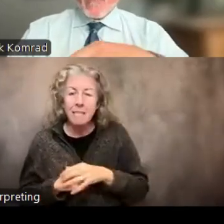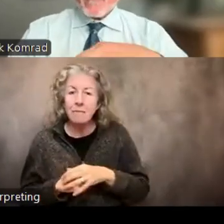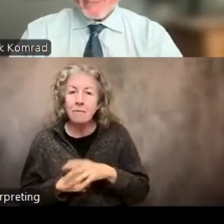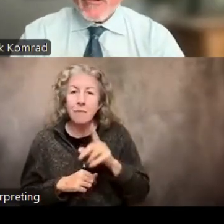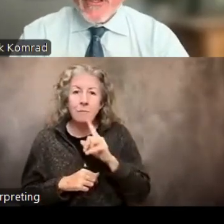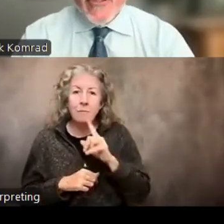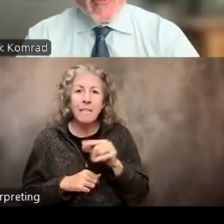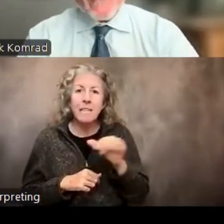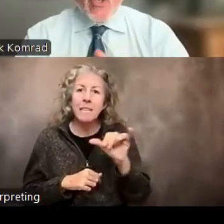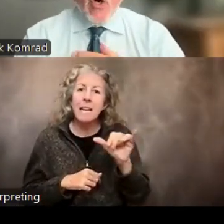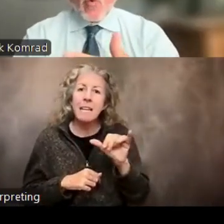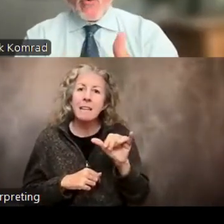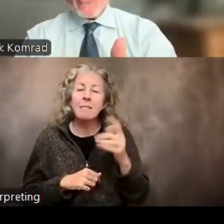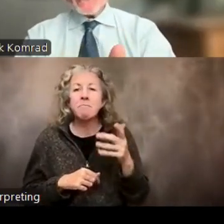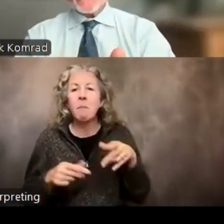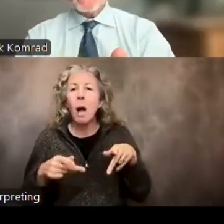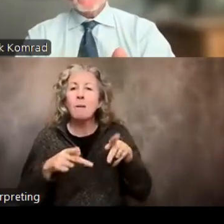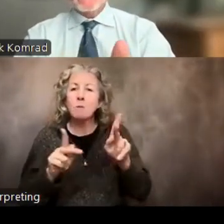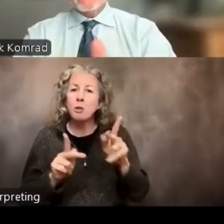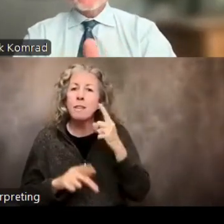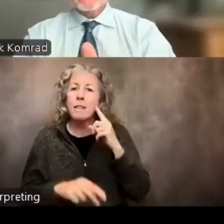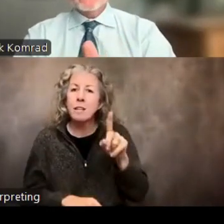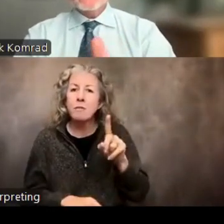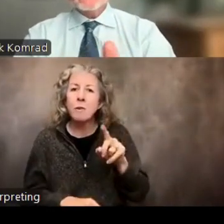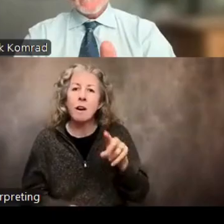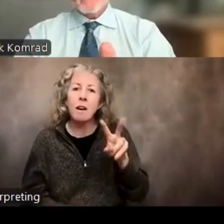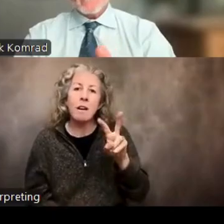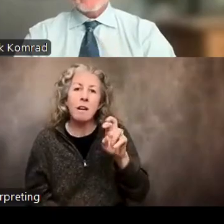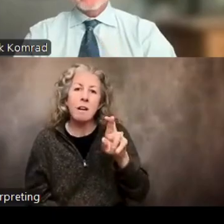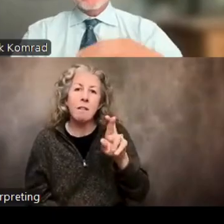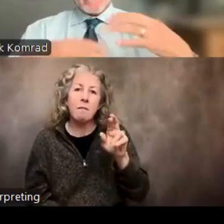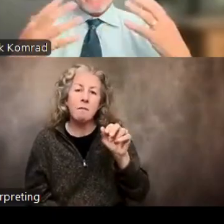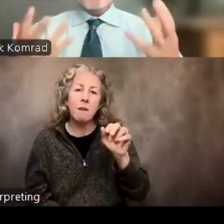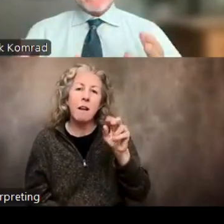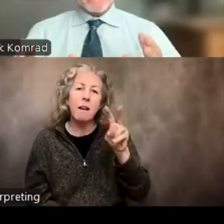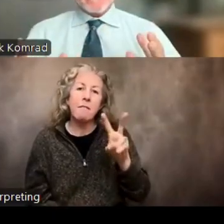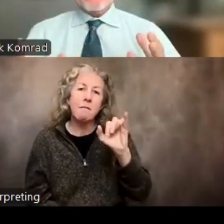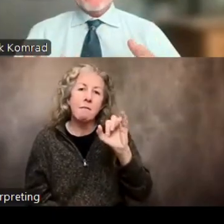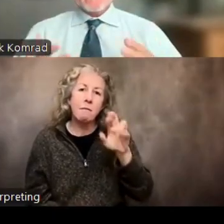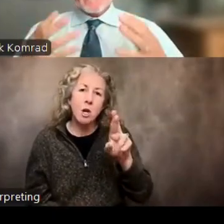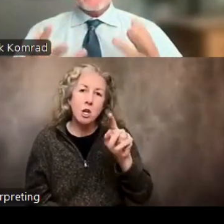opportunity, a sort of coercion, to say, well, I my life doesn't